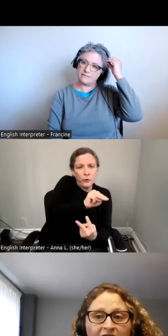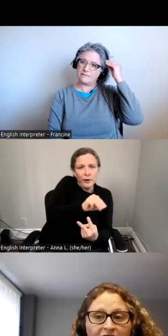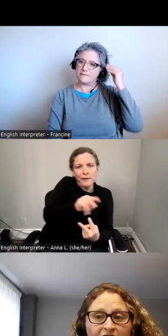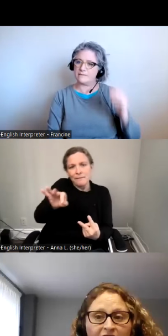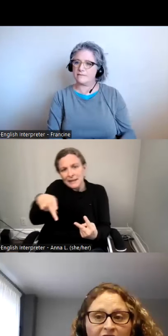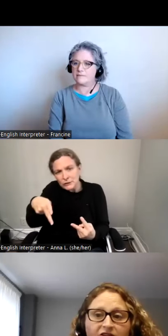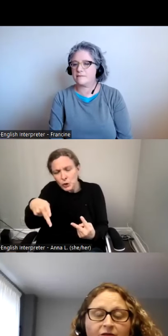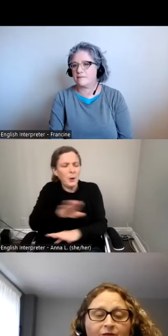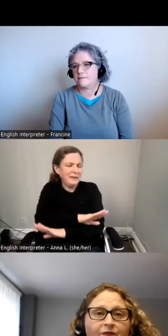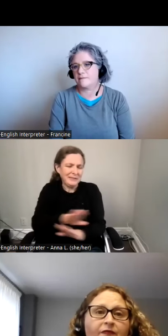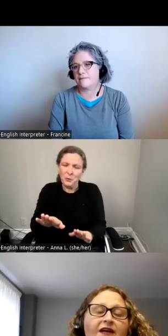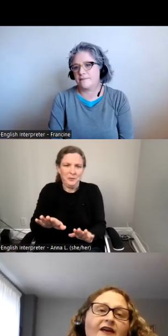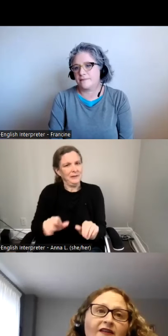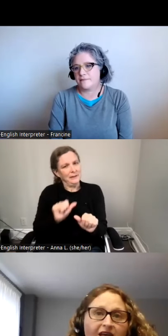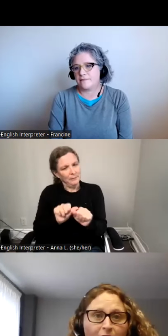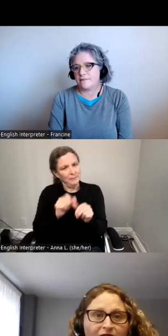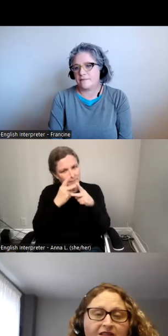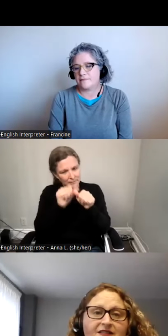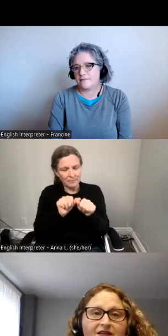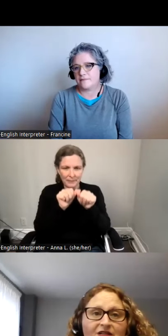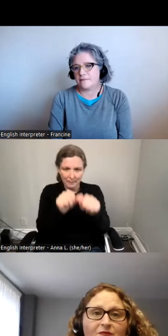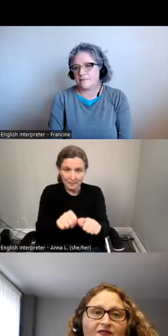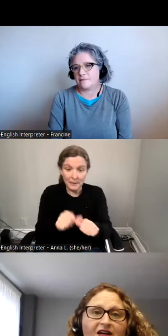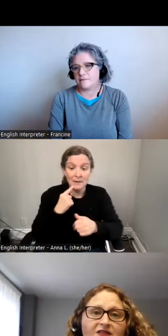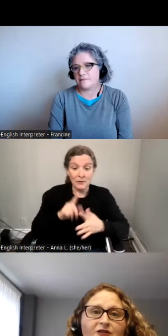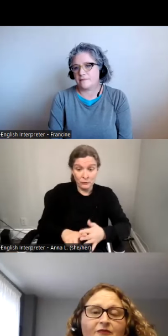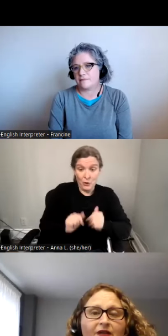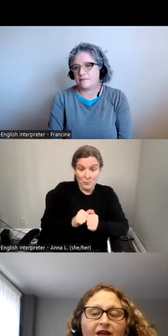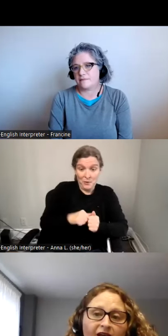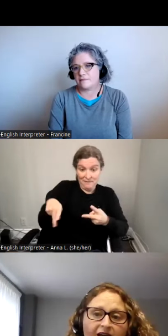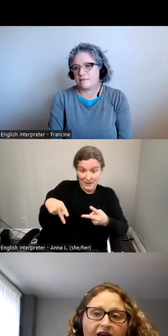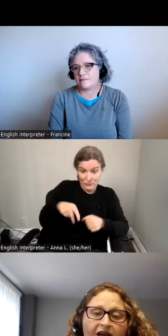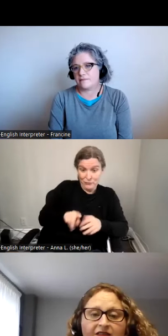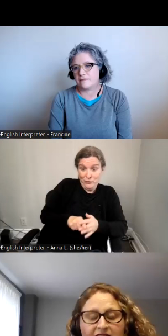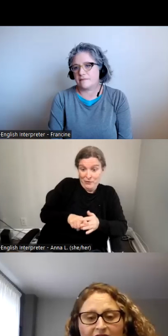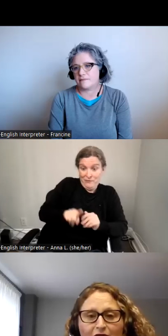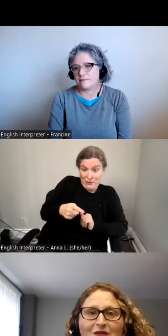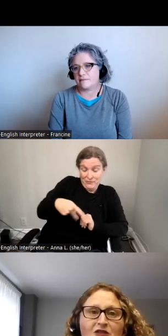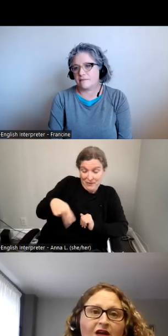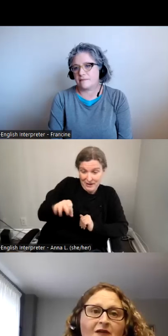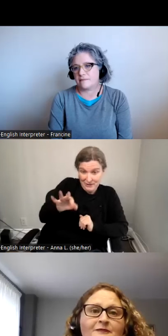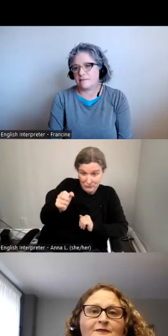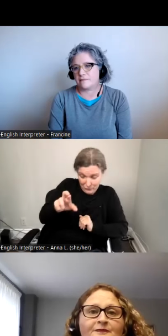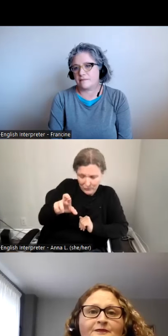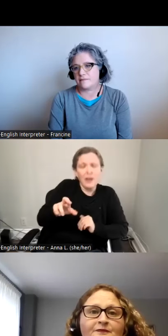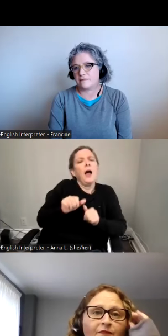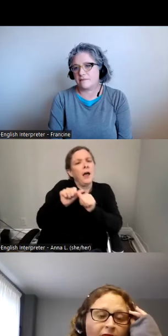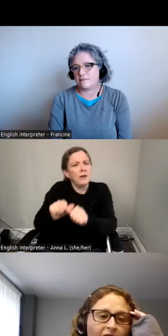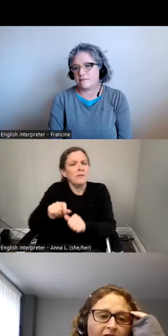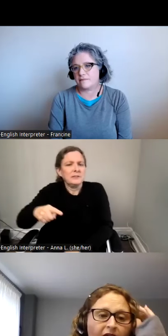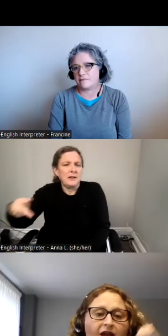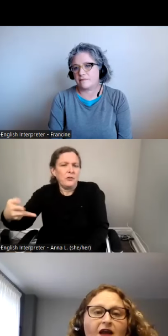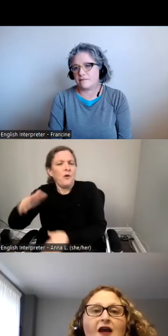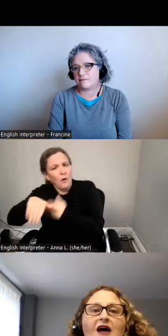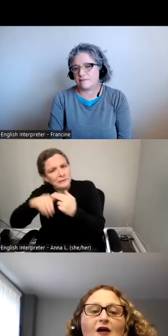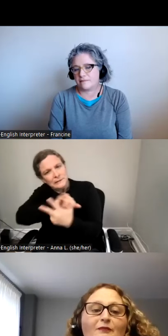It is not recommended to mix and match for the under 5 Age group.